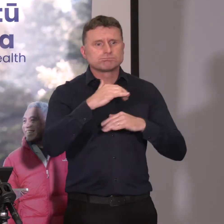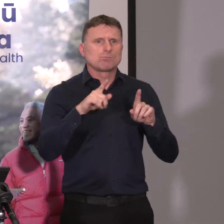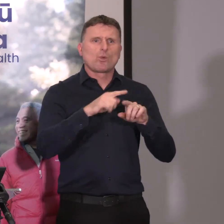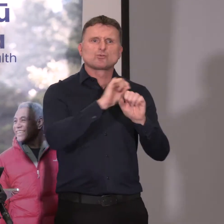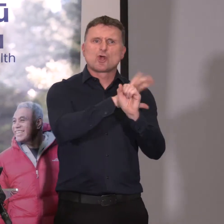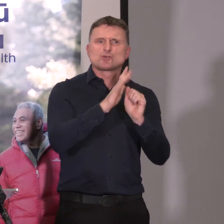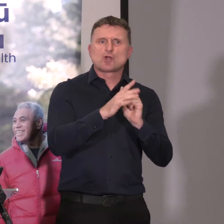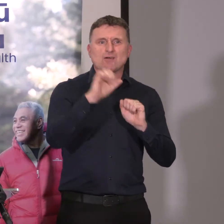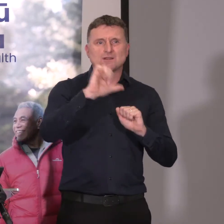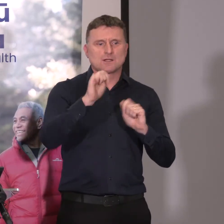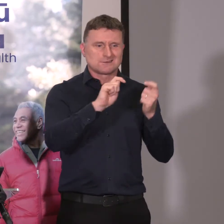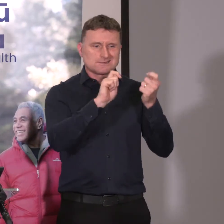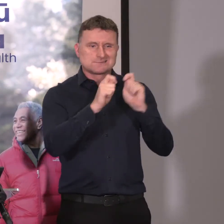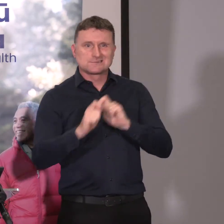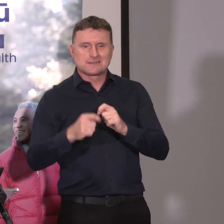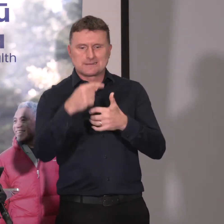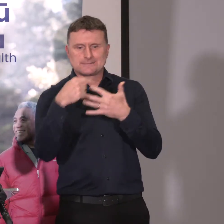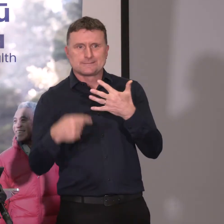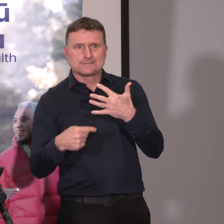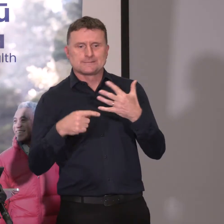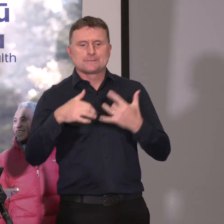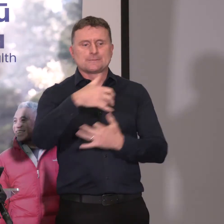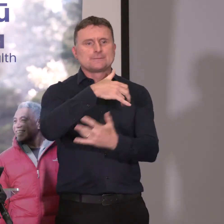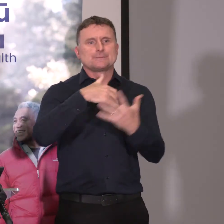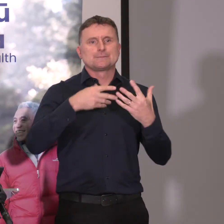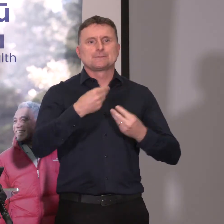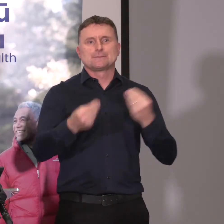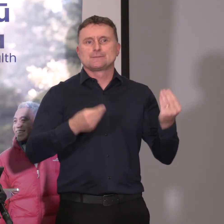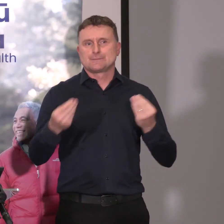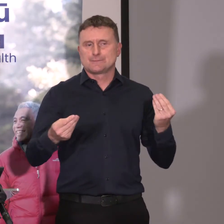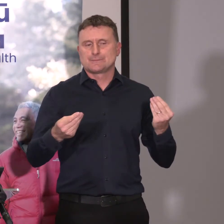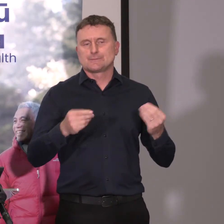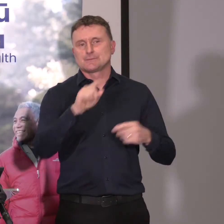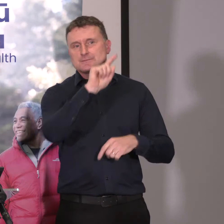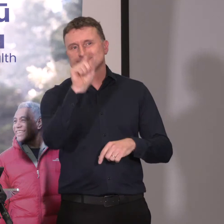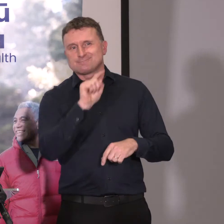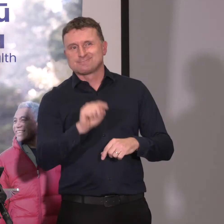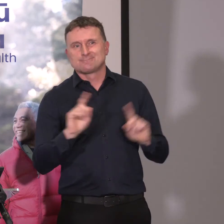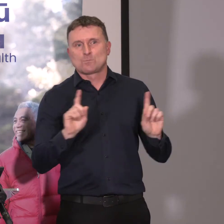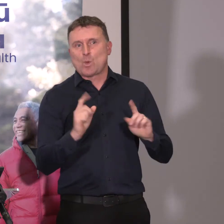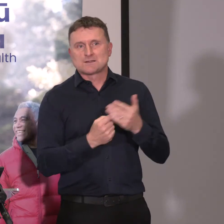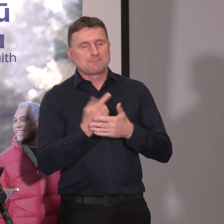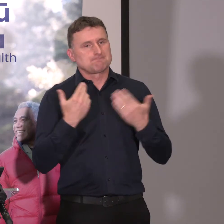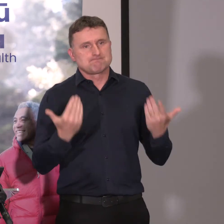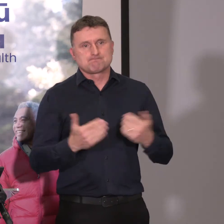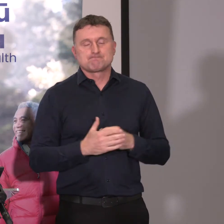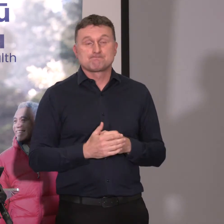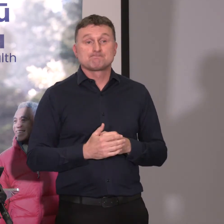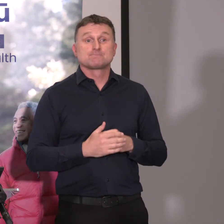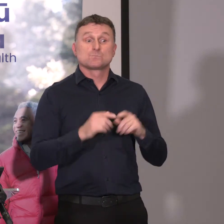unpredictable mix of variance circulating, at this point remains uncertain. As always,